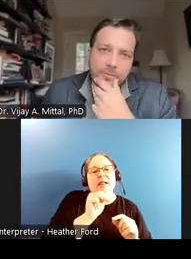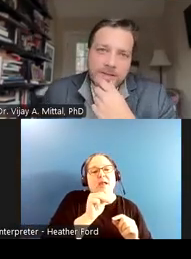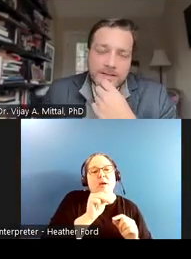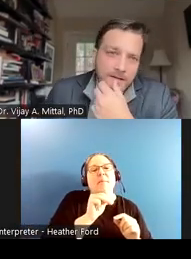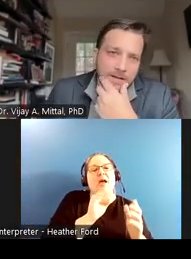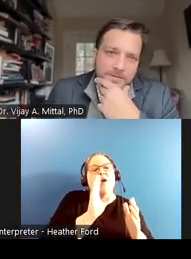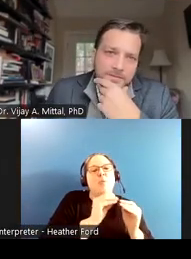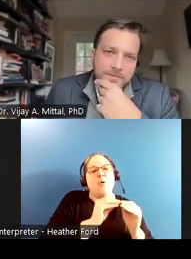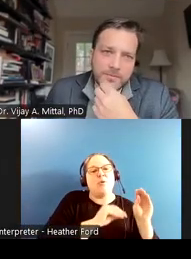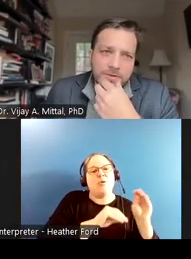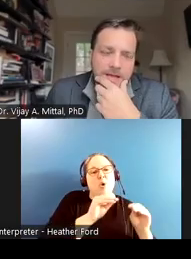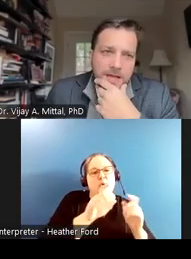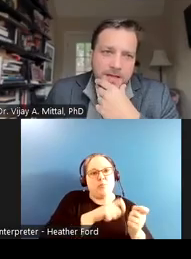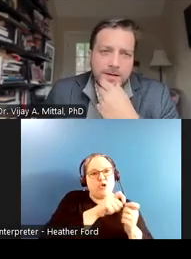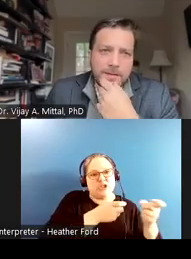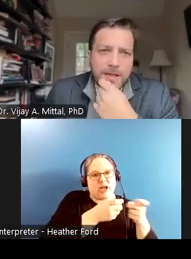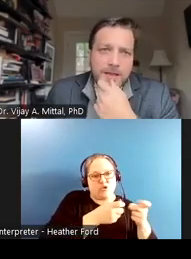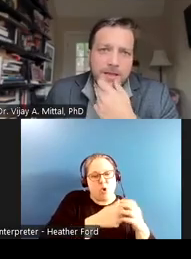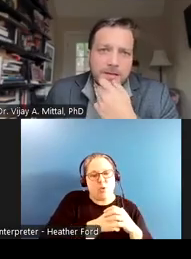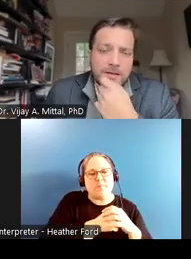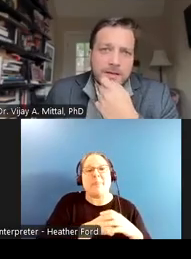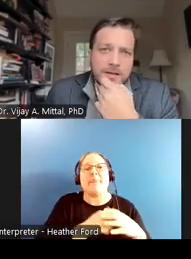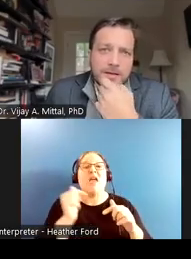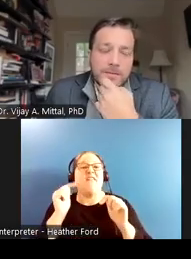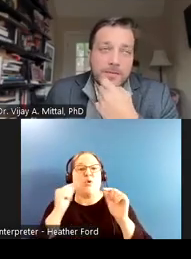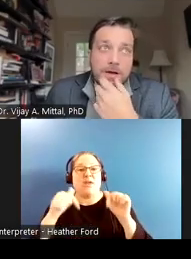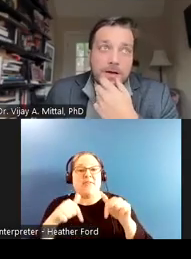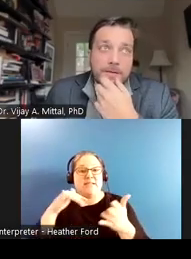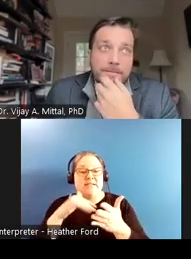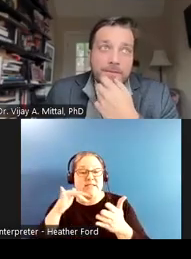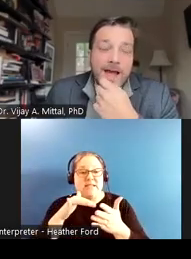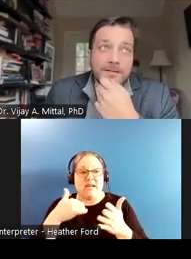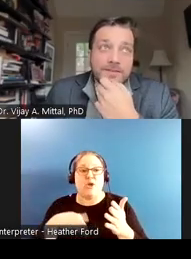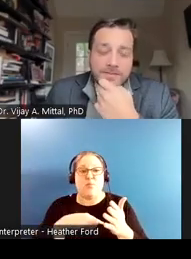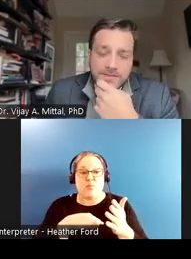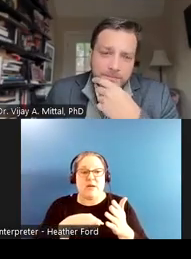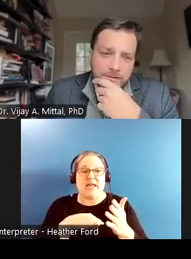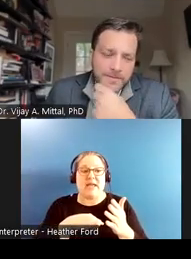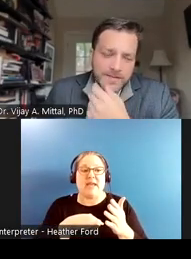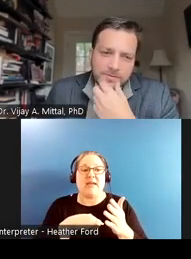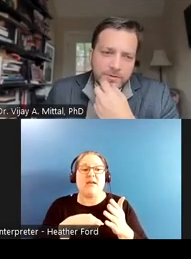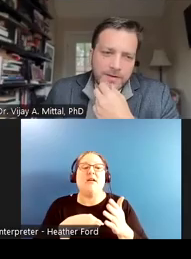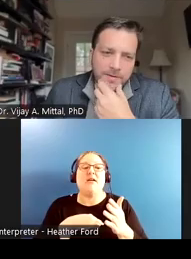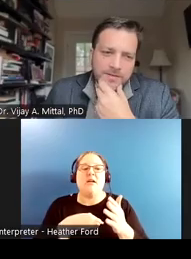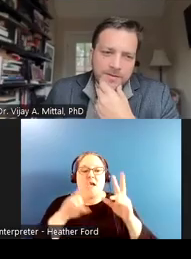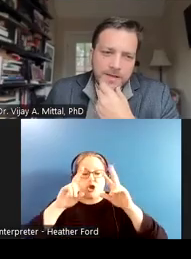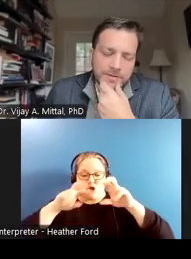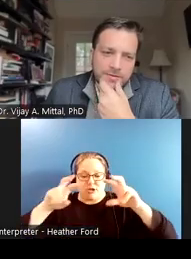we uh looked at um a u atlas of the cerebellum and these clinical high-risisk and healthy